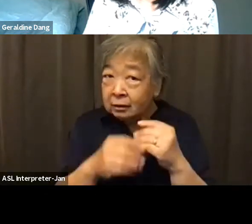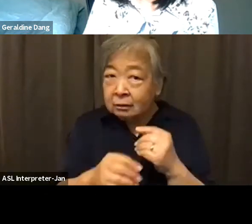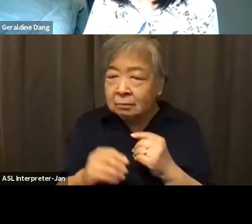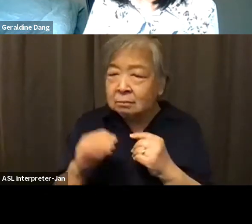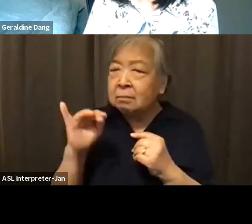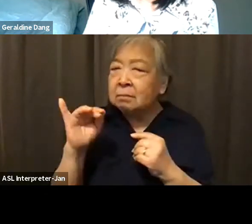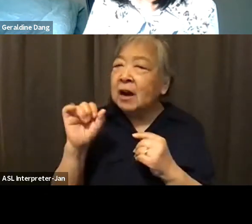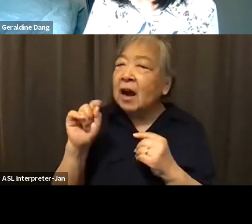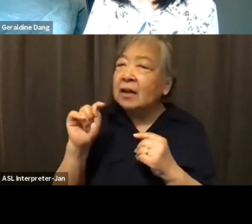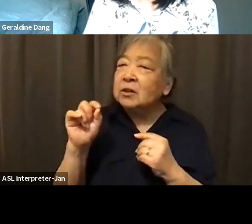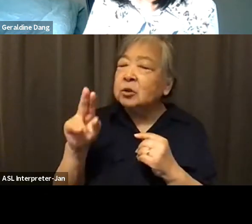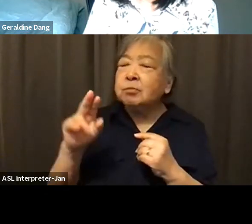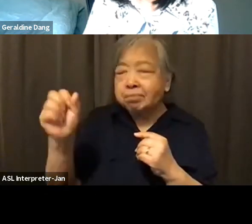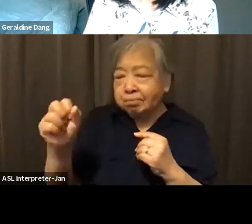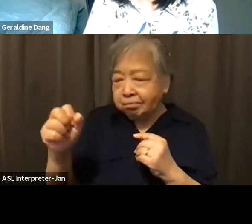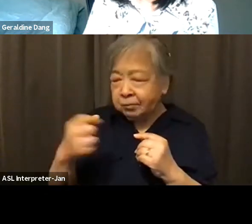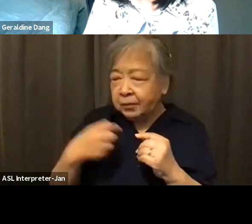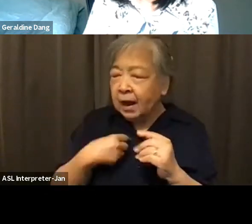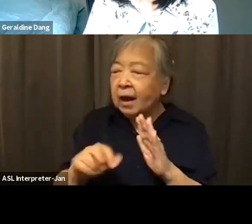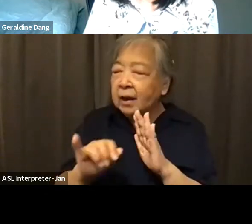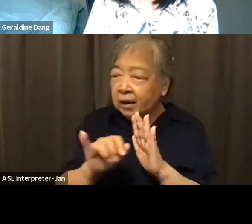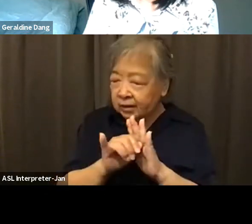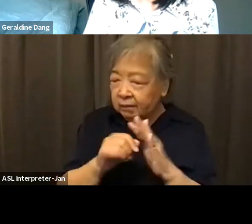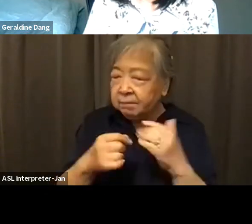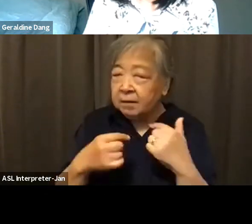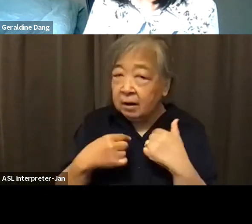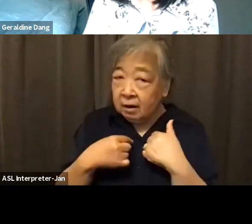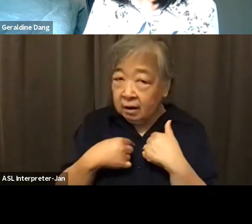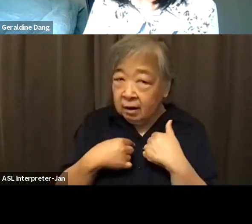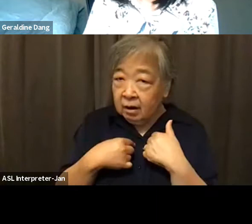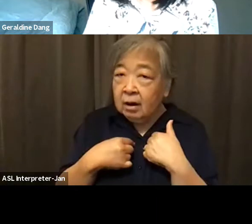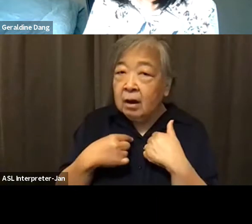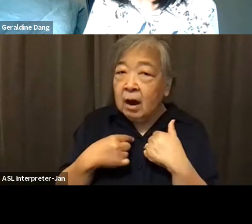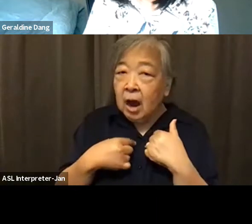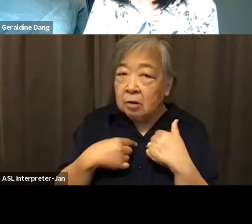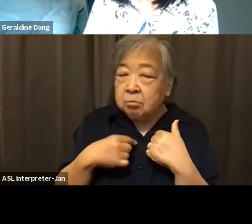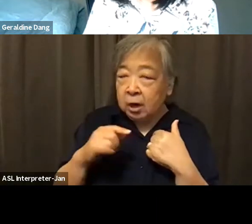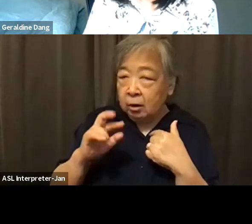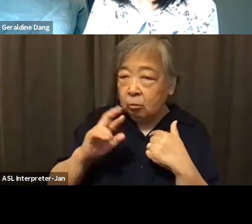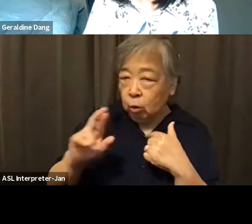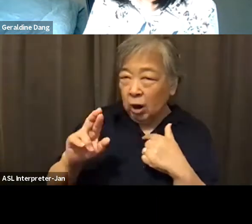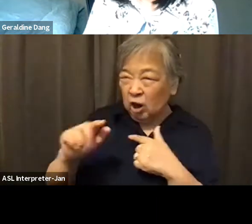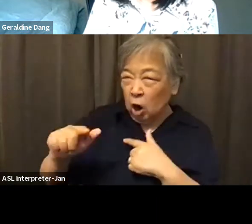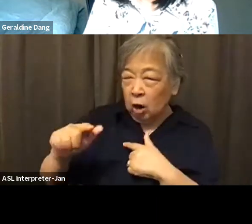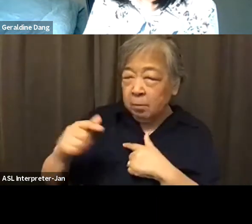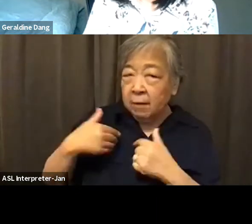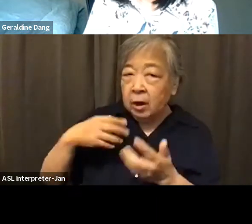So I identify as someone with a limb difference on my right arm and how I navigate life back